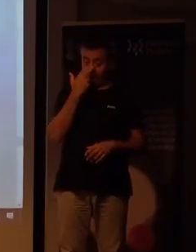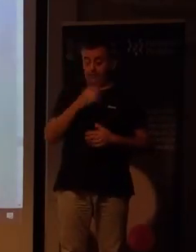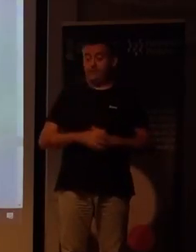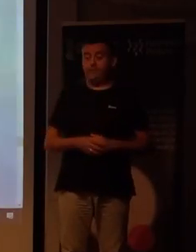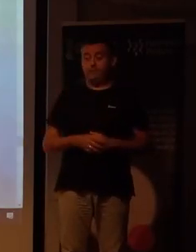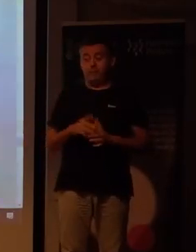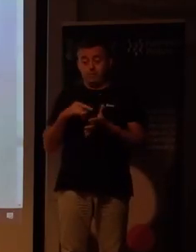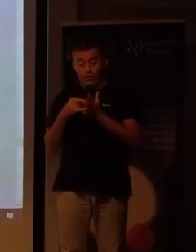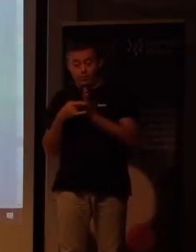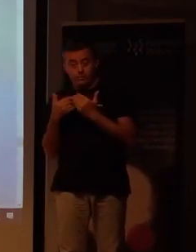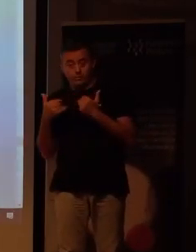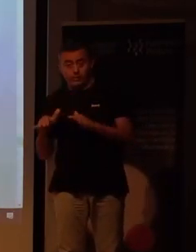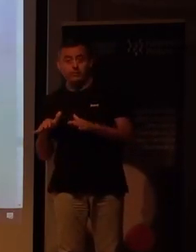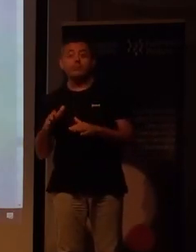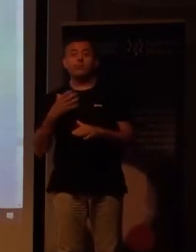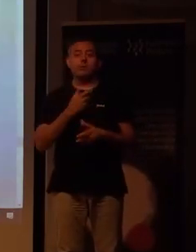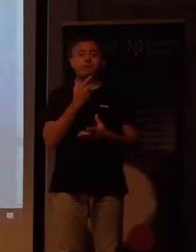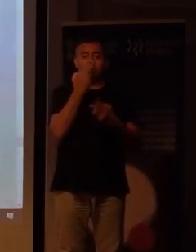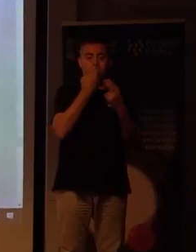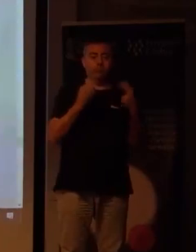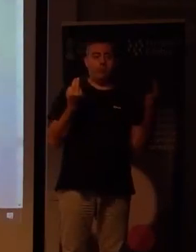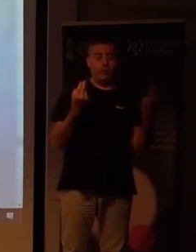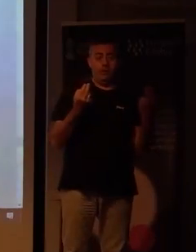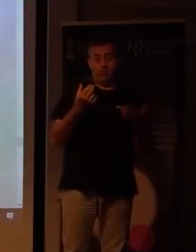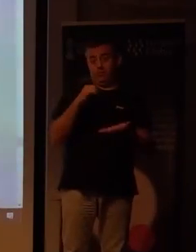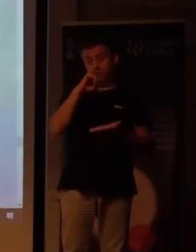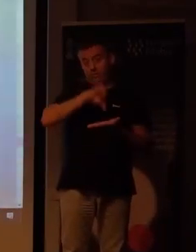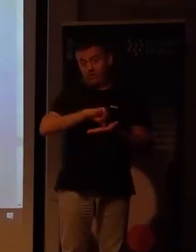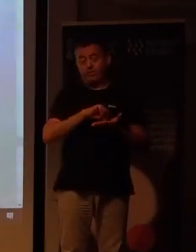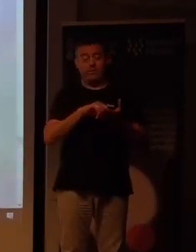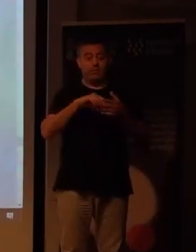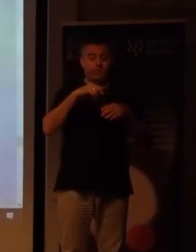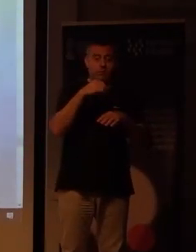when public administrations, municipalities, basically try to design policies